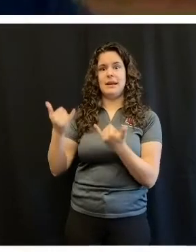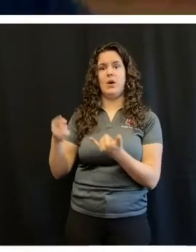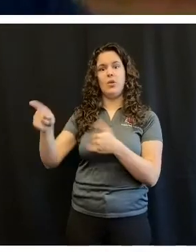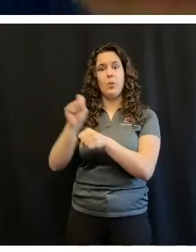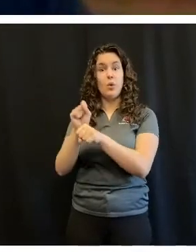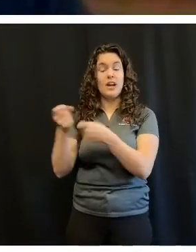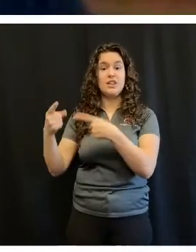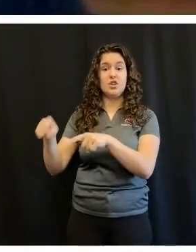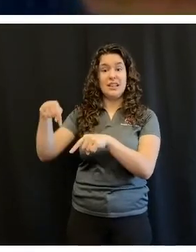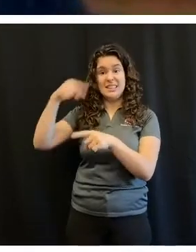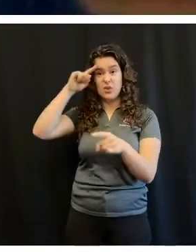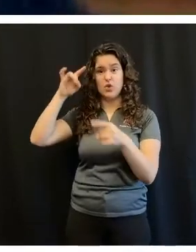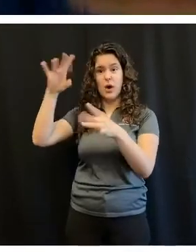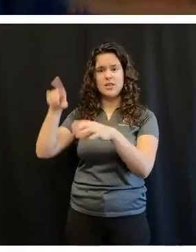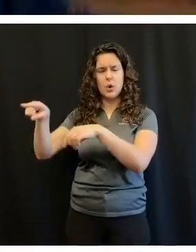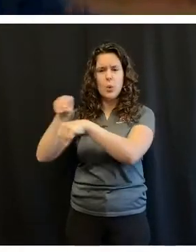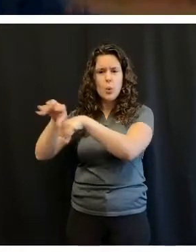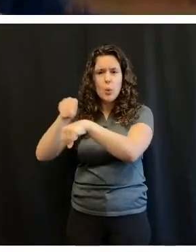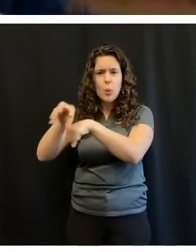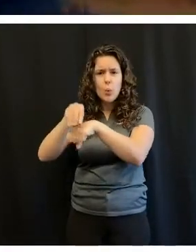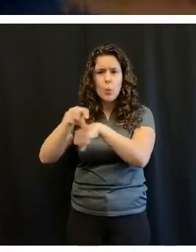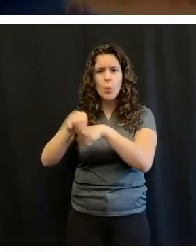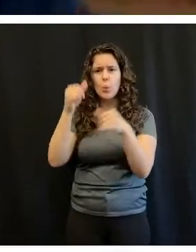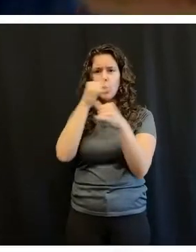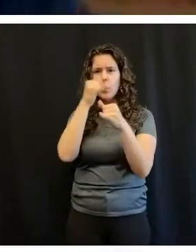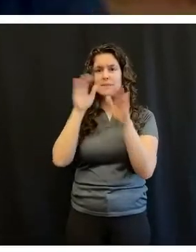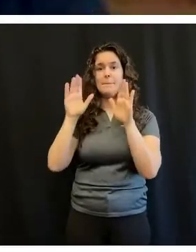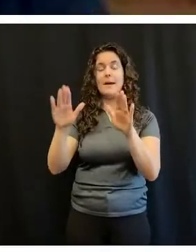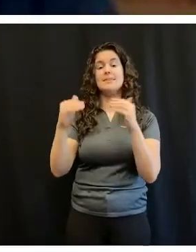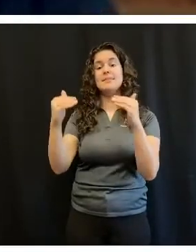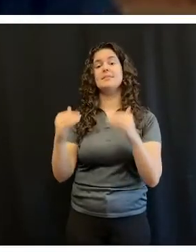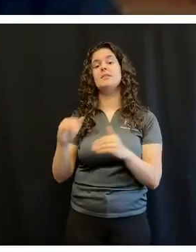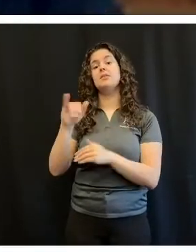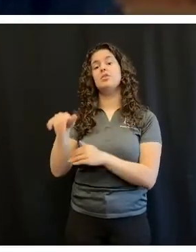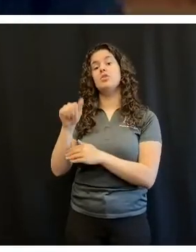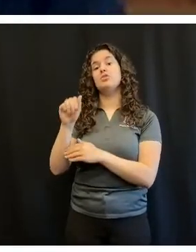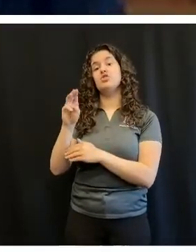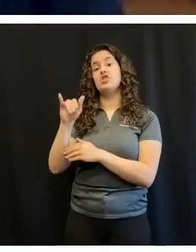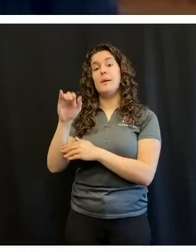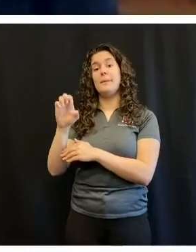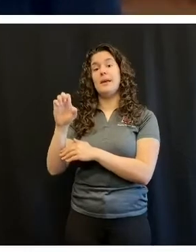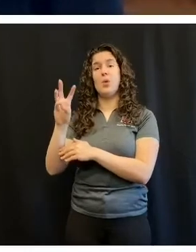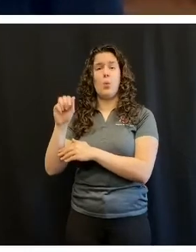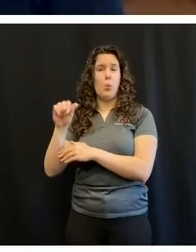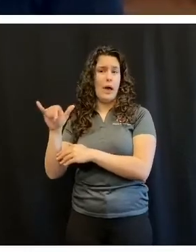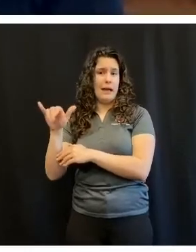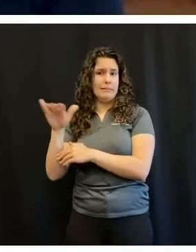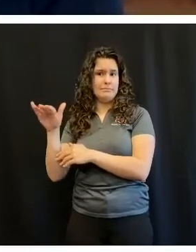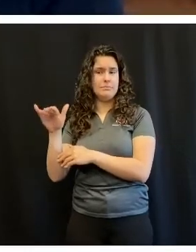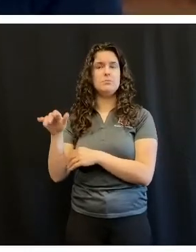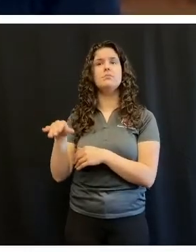and they're doing some really amazing things. Here is Jamie Way from Garland, Texas.